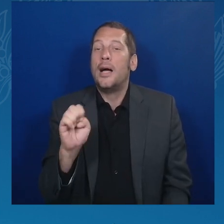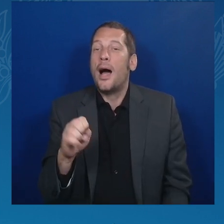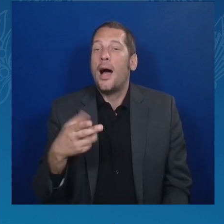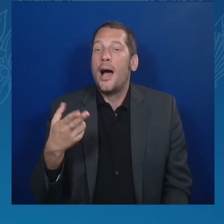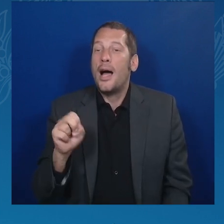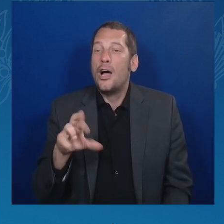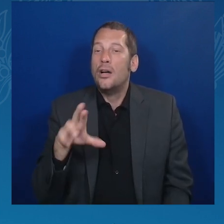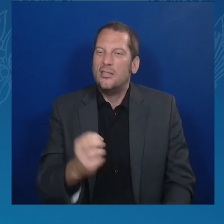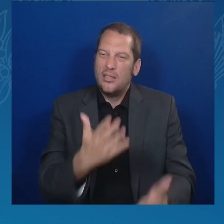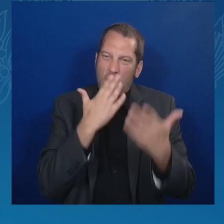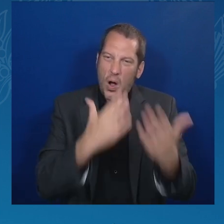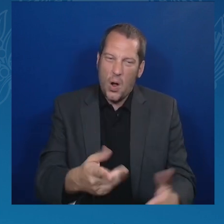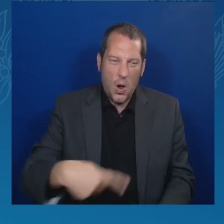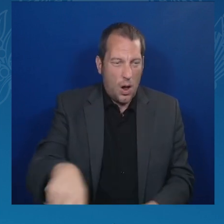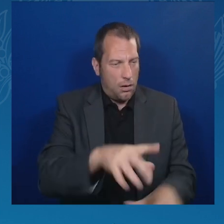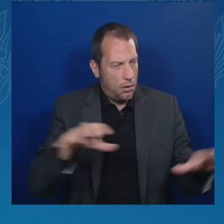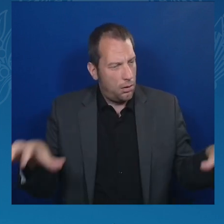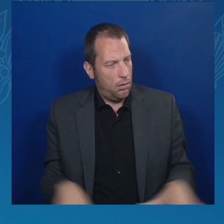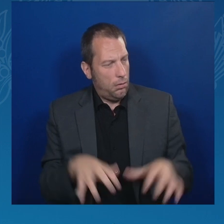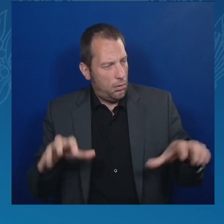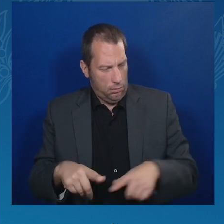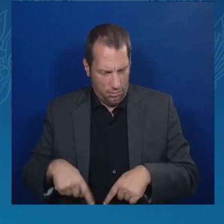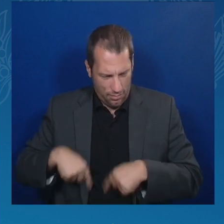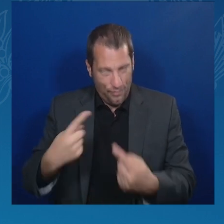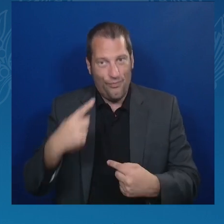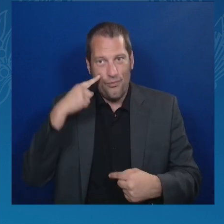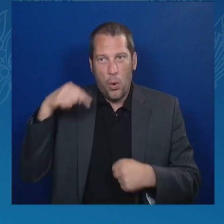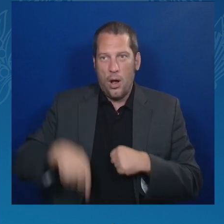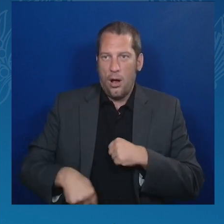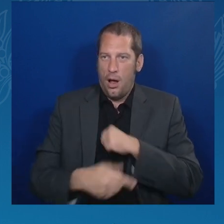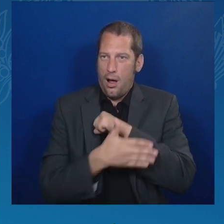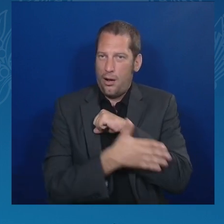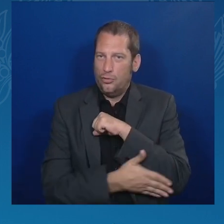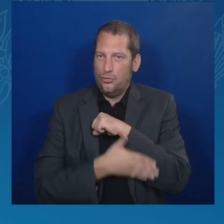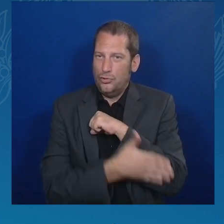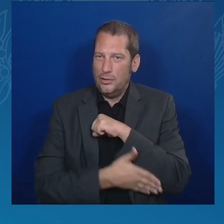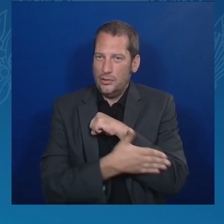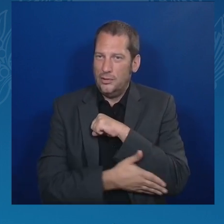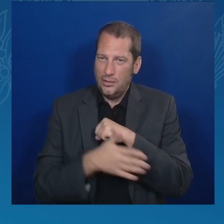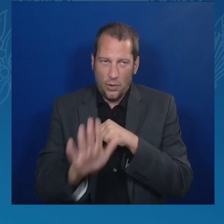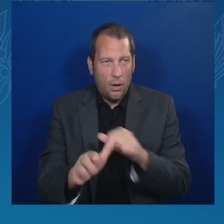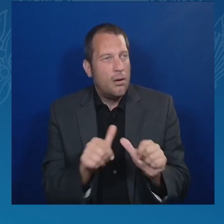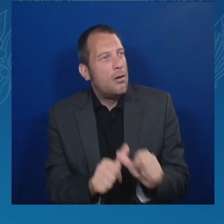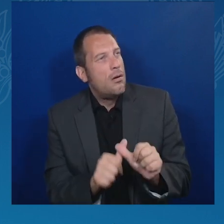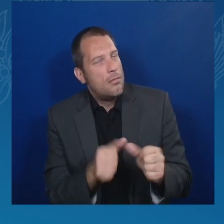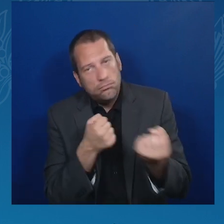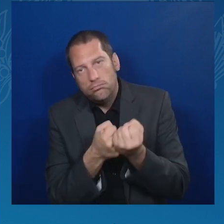You know, in 2020, in states like Georgia, Nevada, and Arizona, it was you --